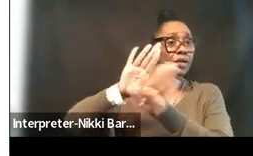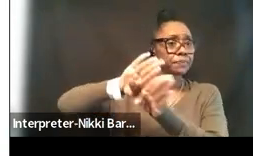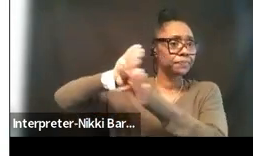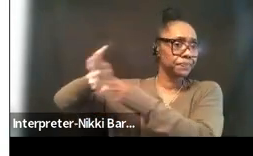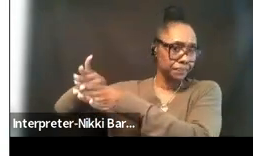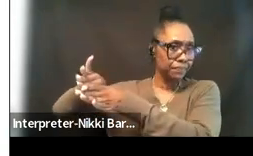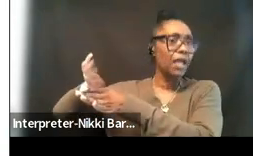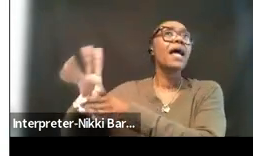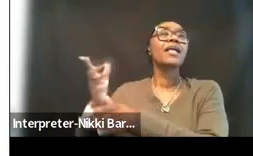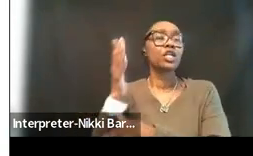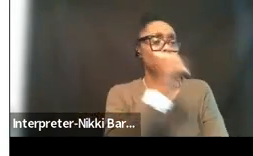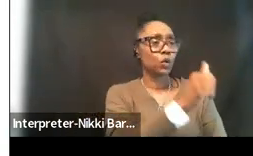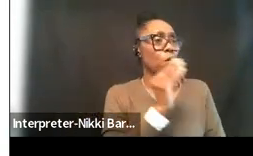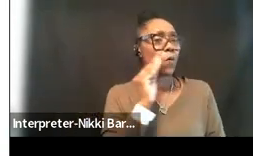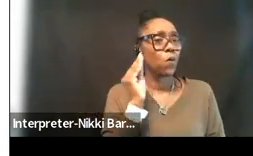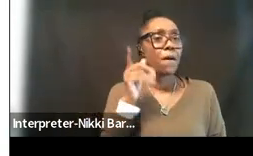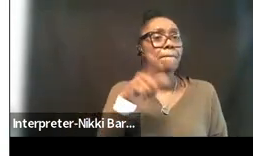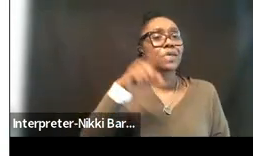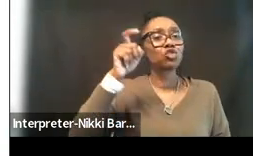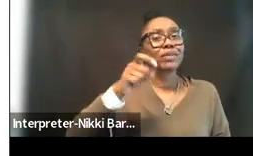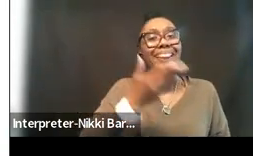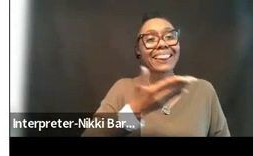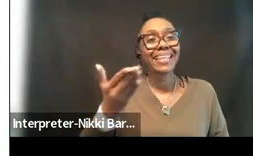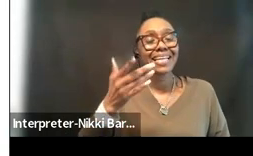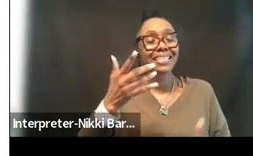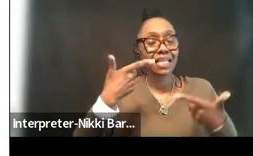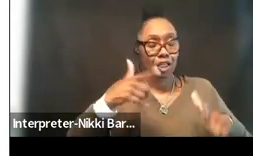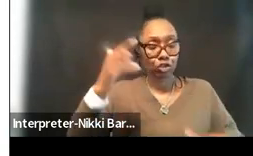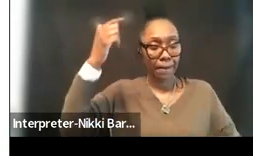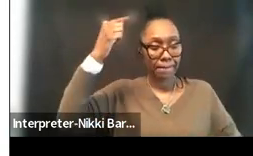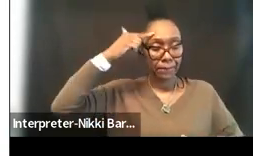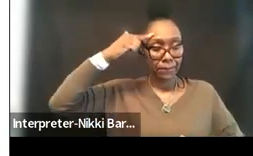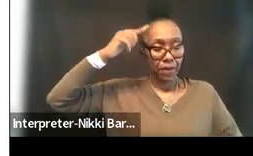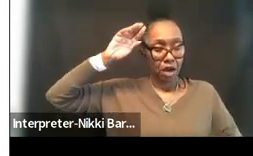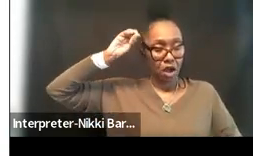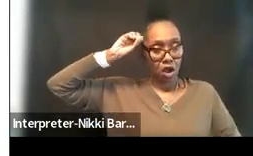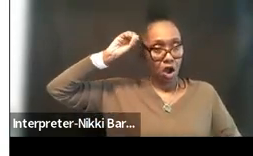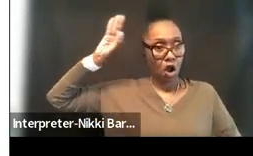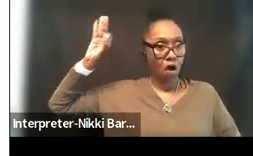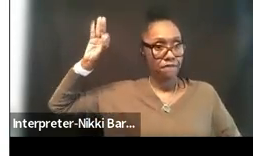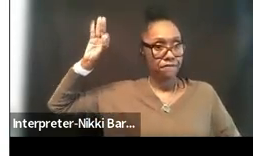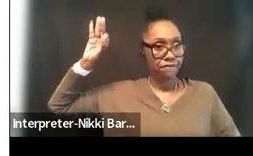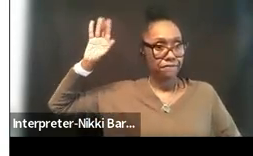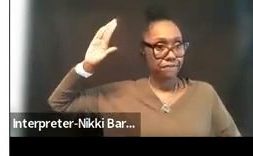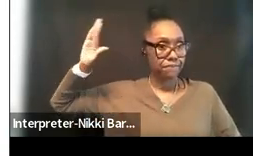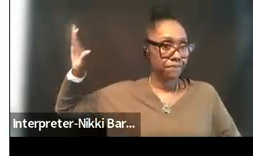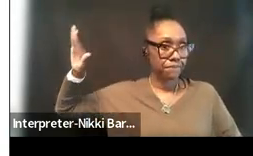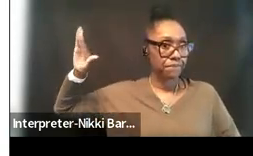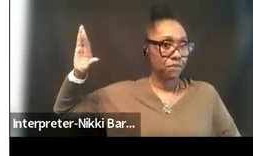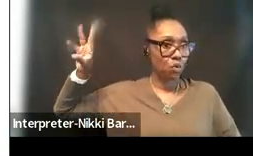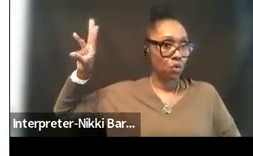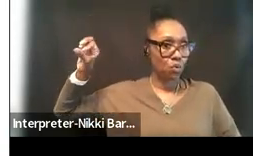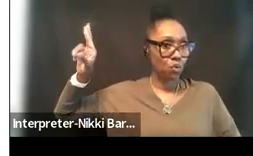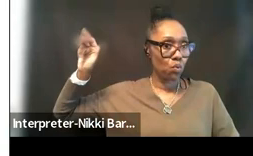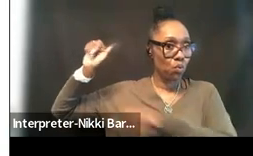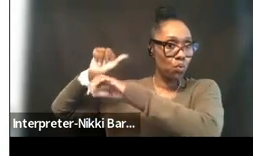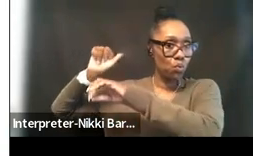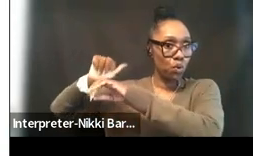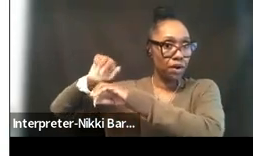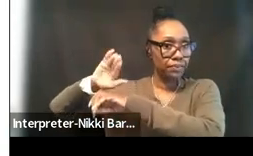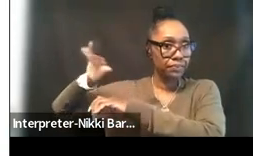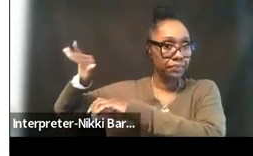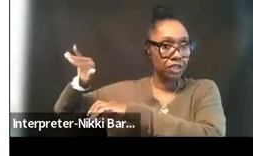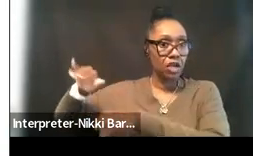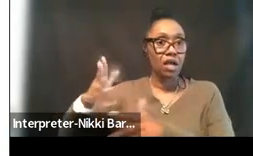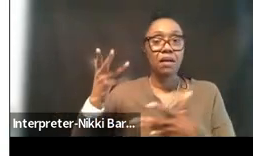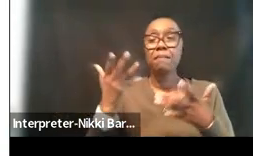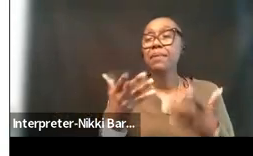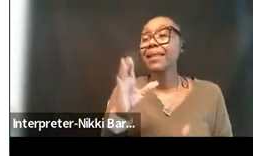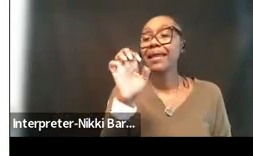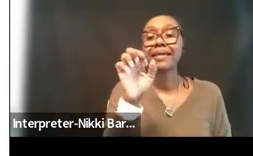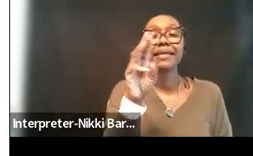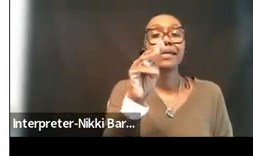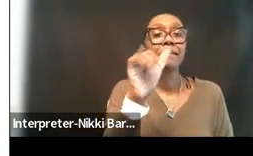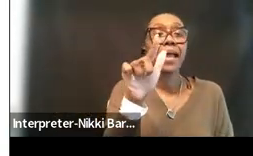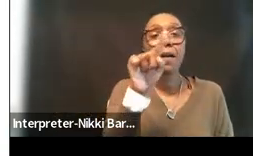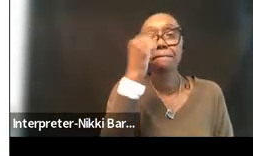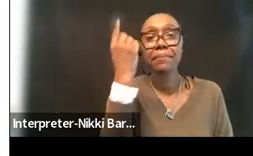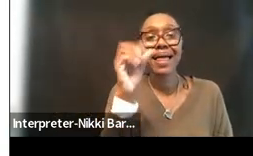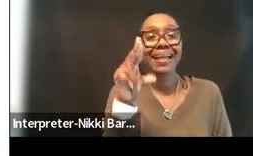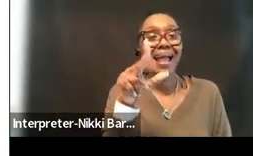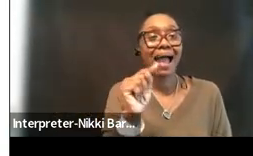Essentially you need tools that allow your brain to shut off and stop thinking about work. For some that might be you know email blackout hours where you do not have to respond to work emails during these times.